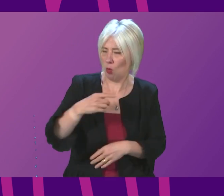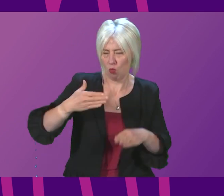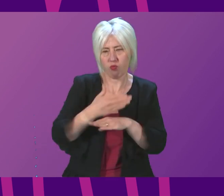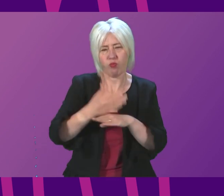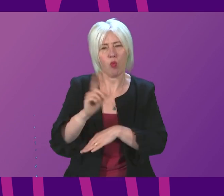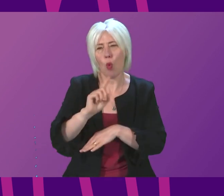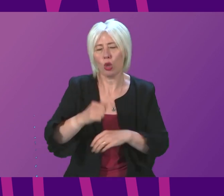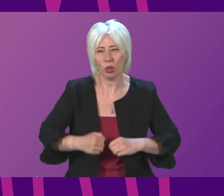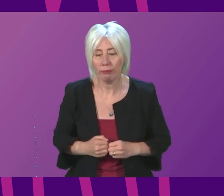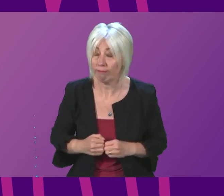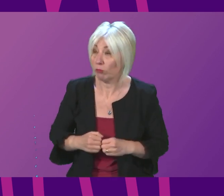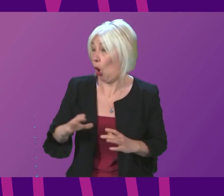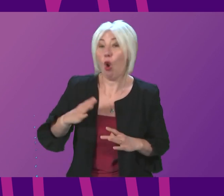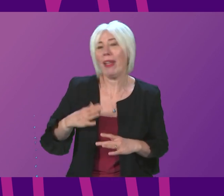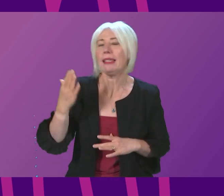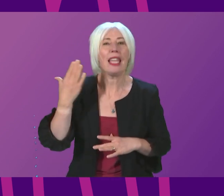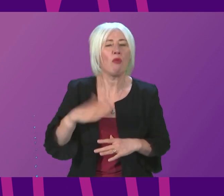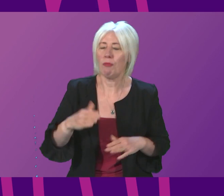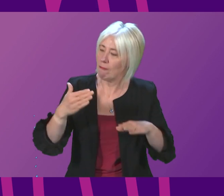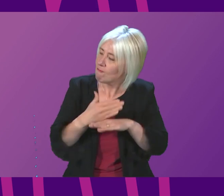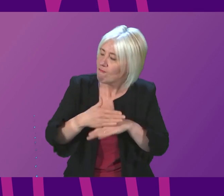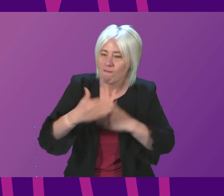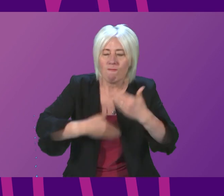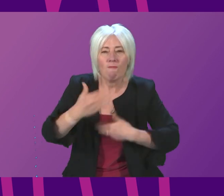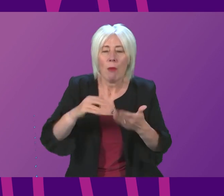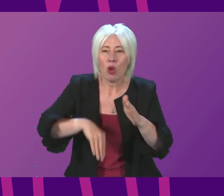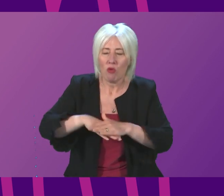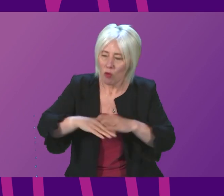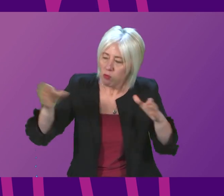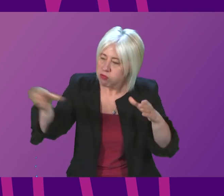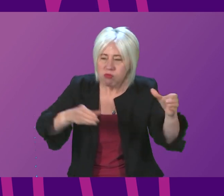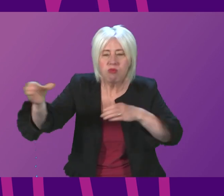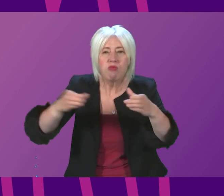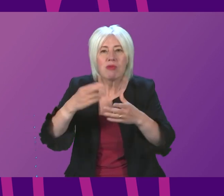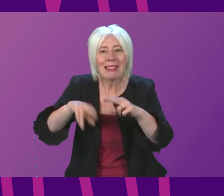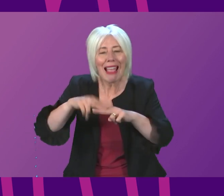We have already acted to ensure that there is a record number of staff in our NHS—higher,